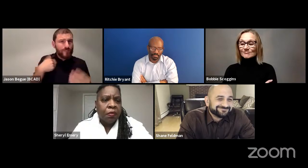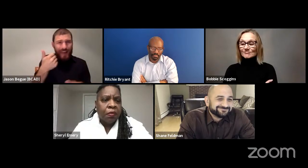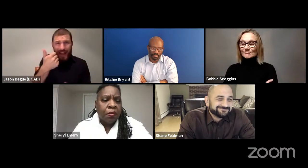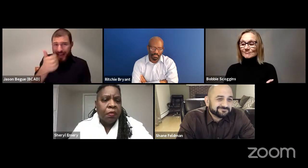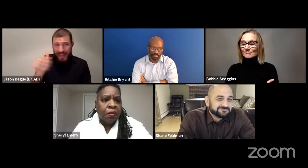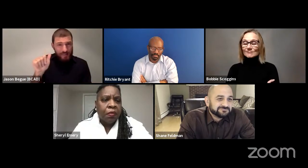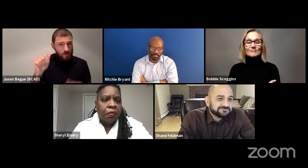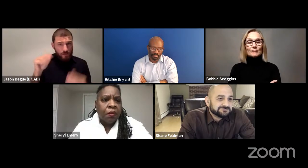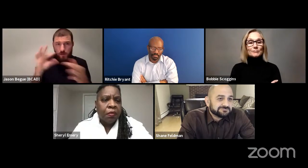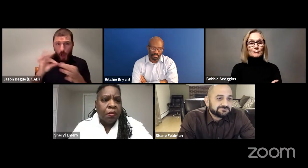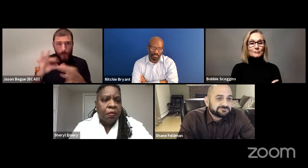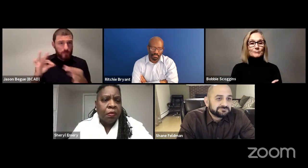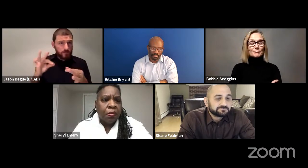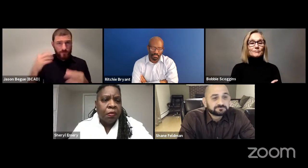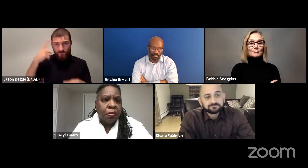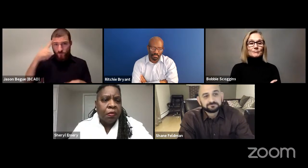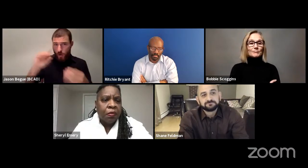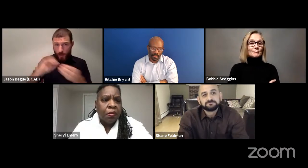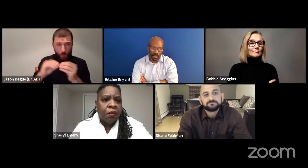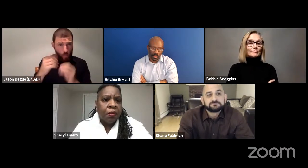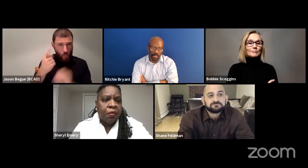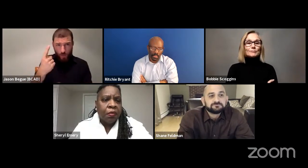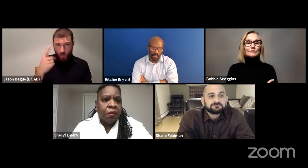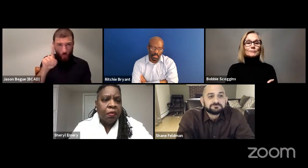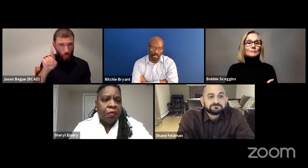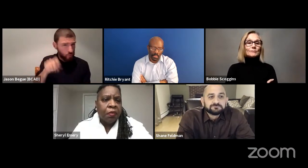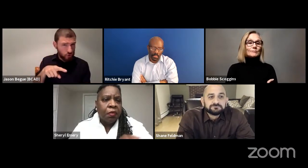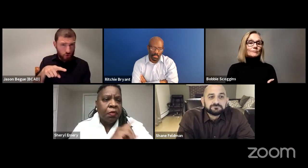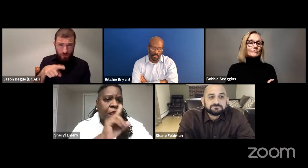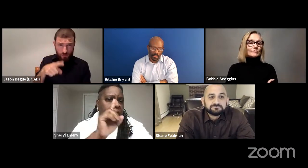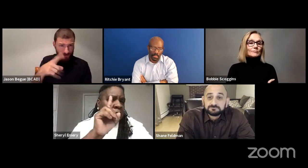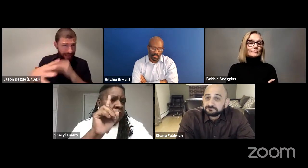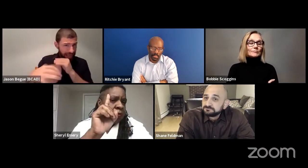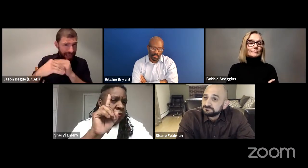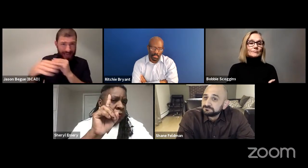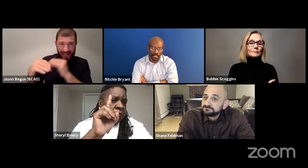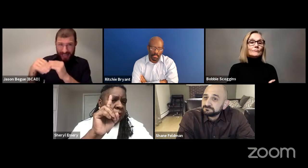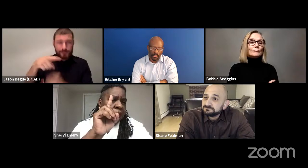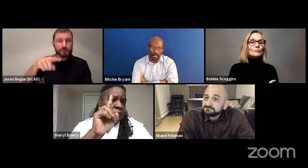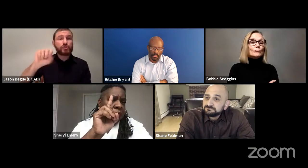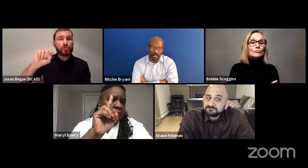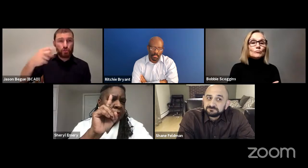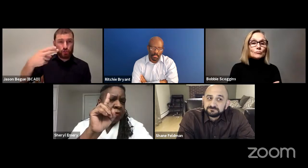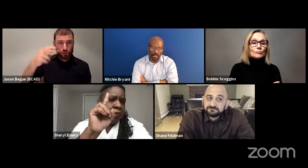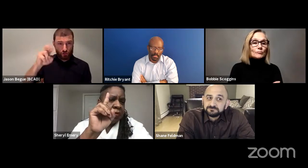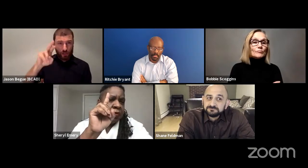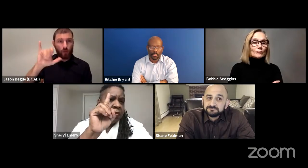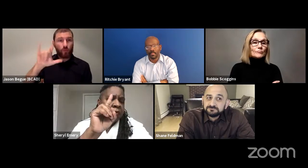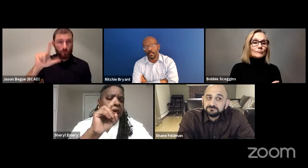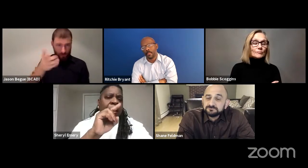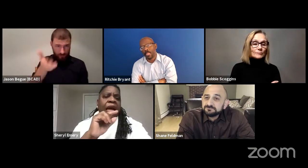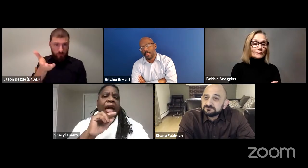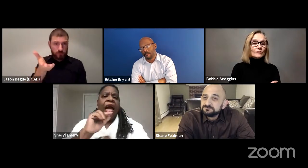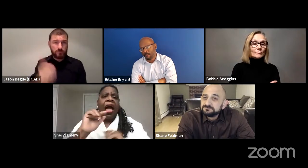for your thoughts on that. Any final comments from anybody? Sheryl, please.